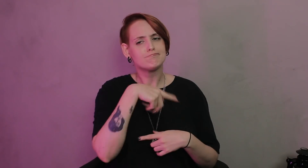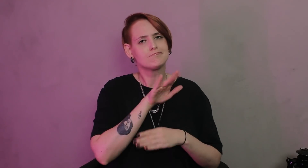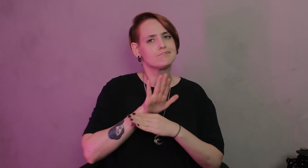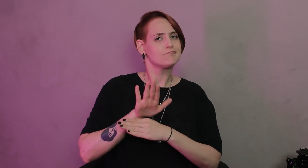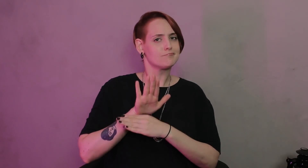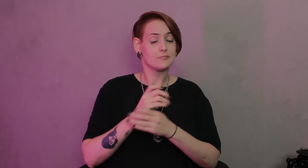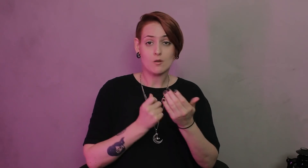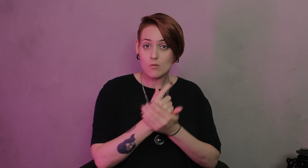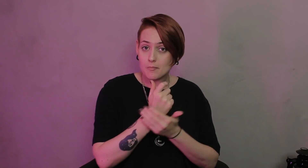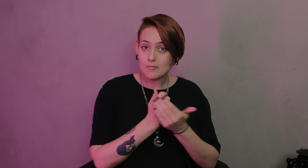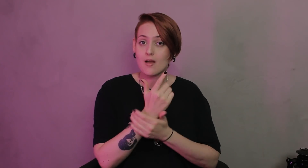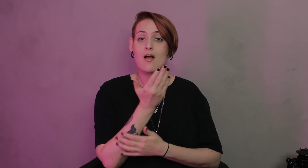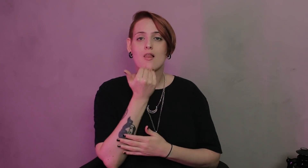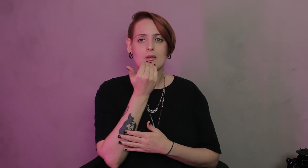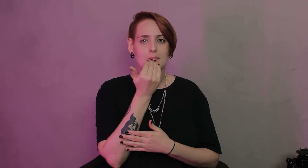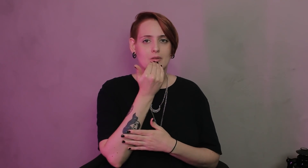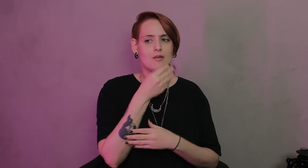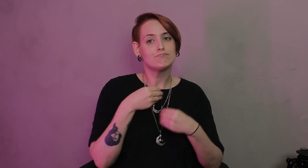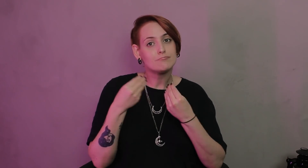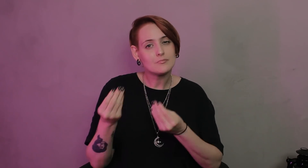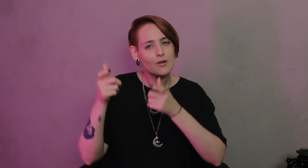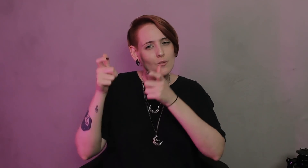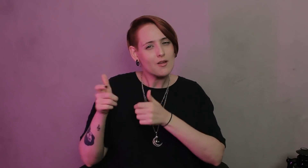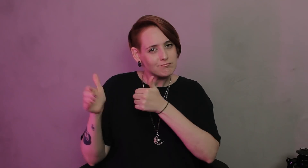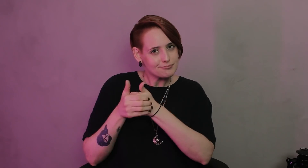with pram and leave in the refuge.